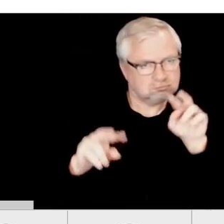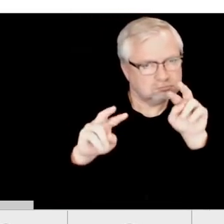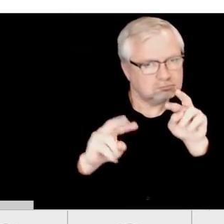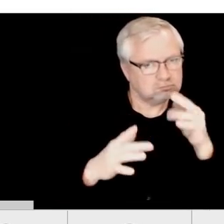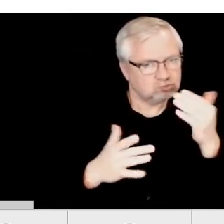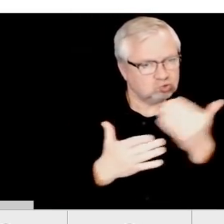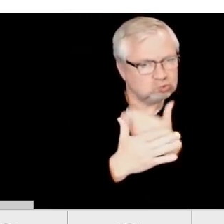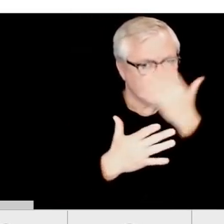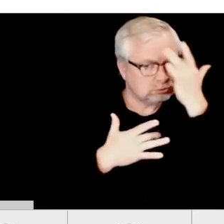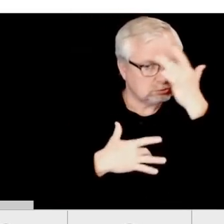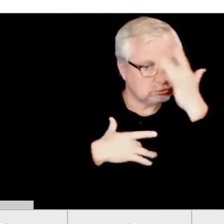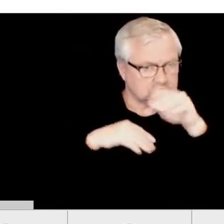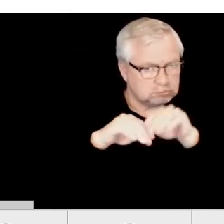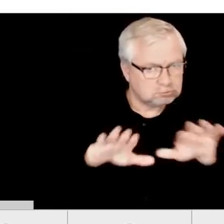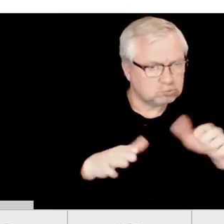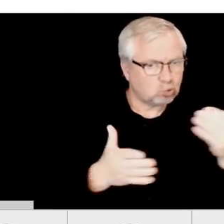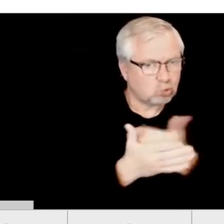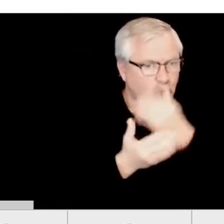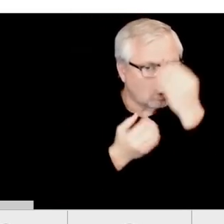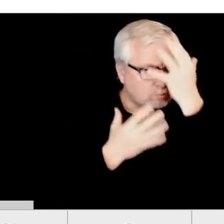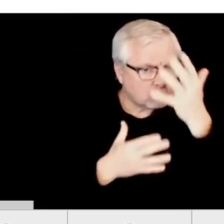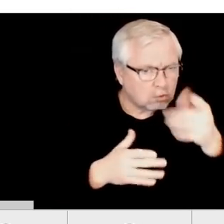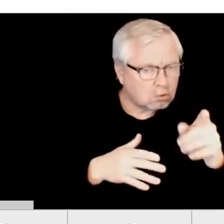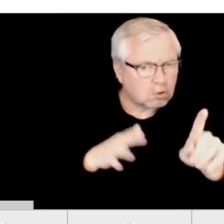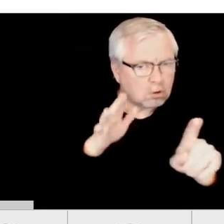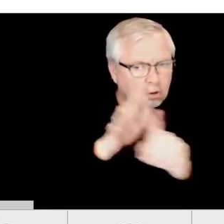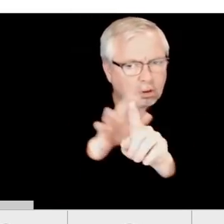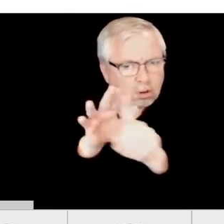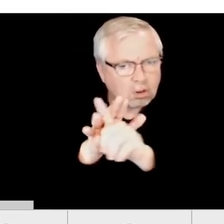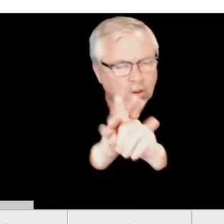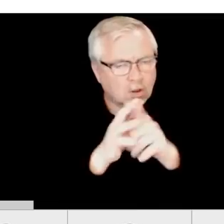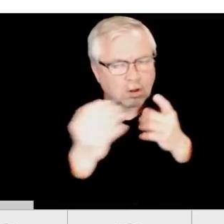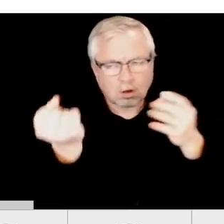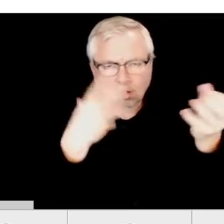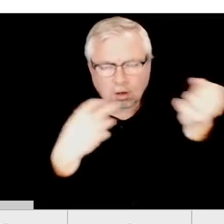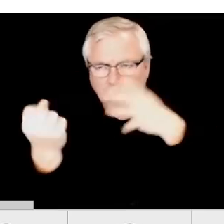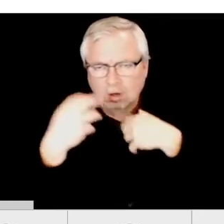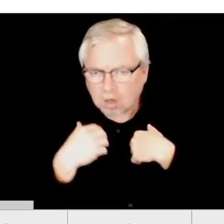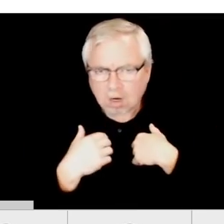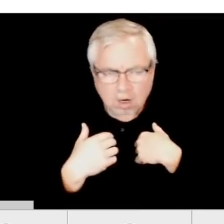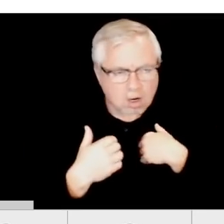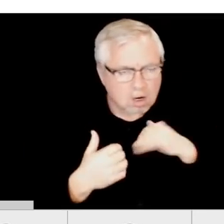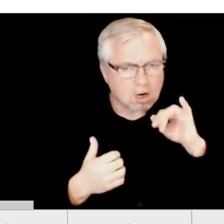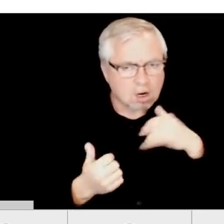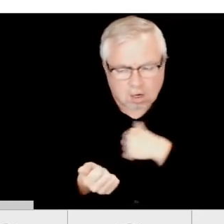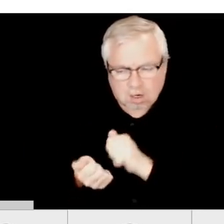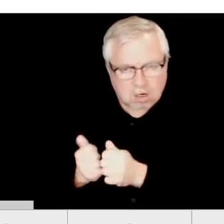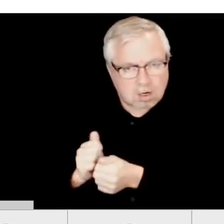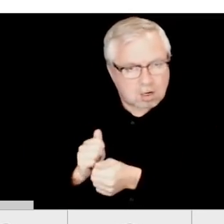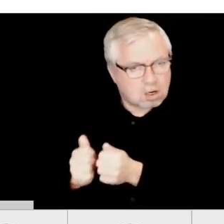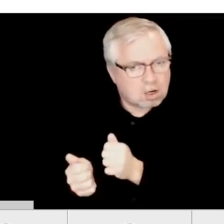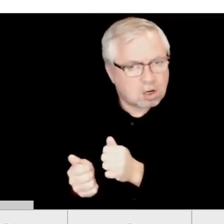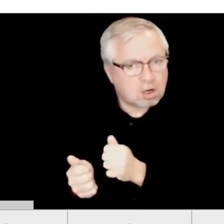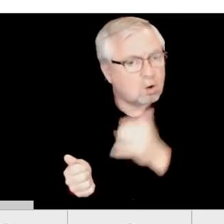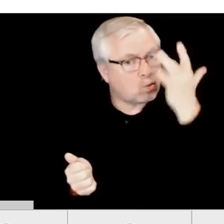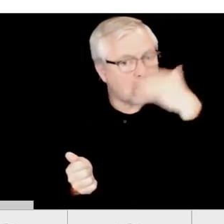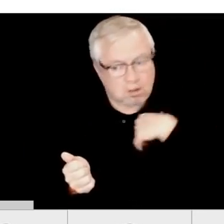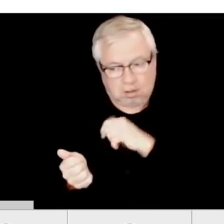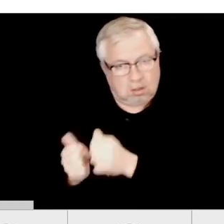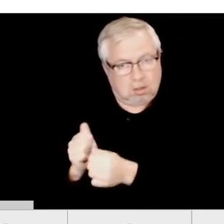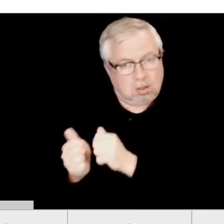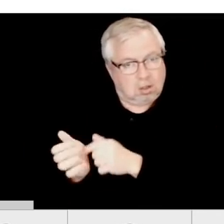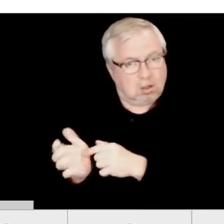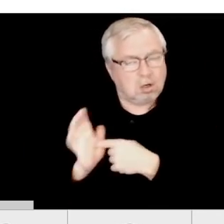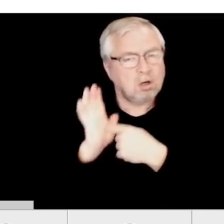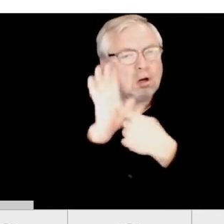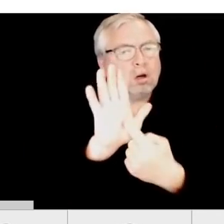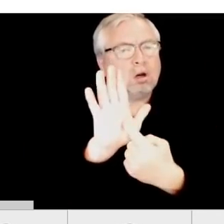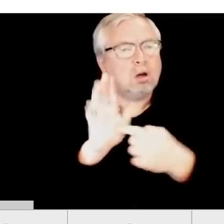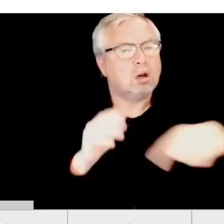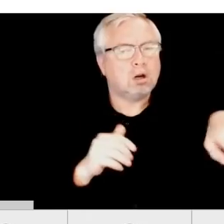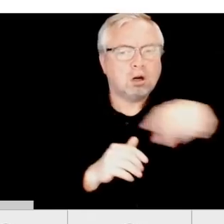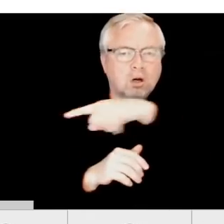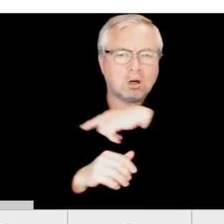Models ultimately serve the purpose of providing an understanding of the shape